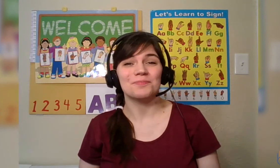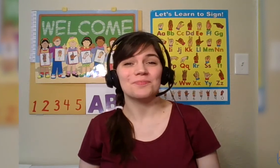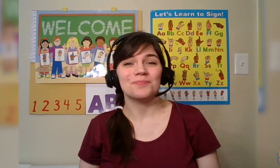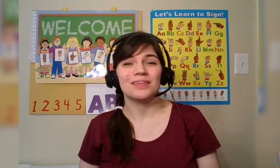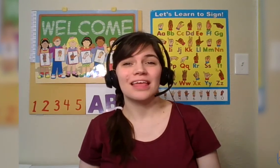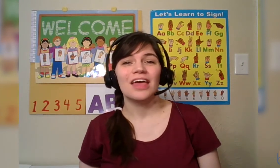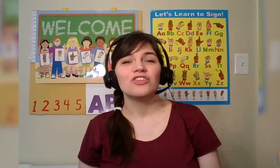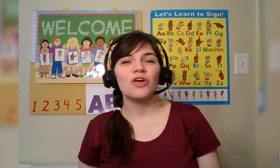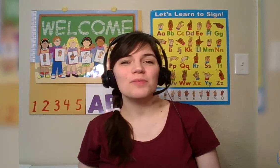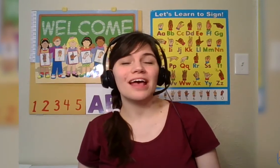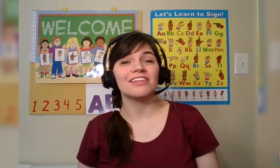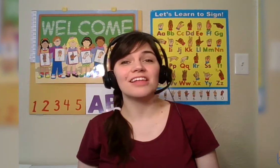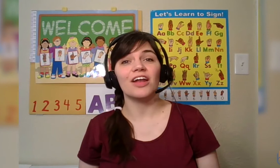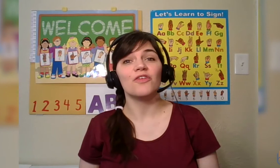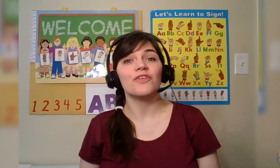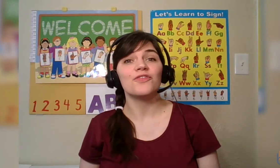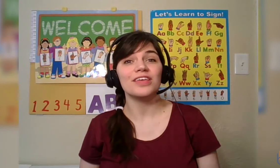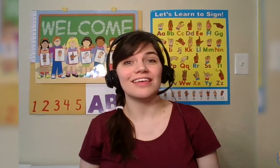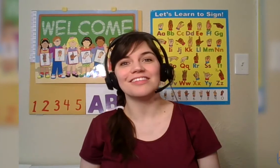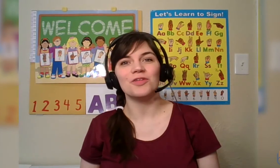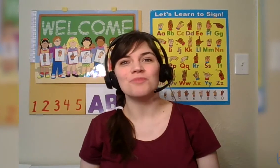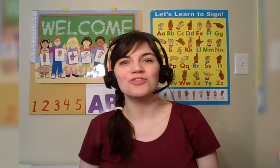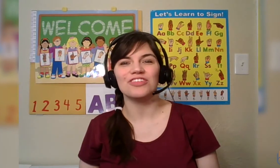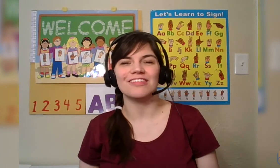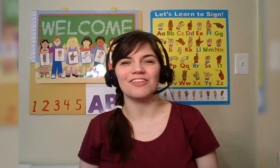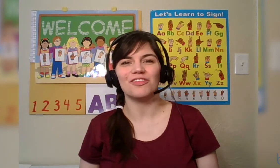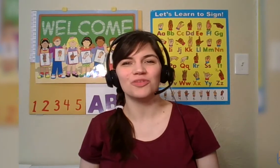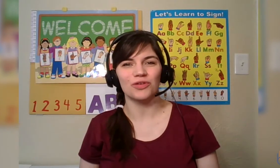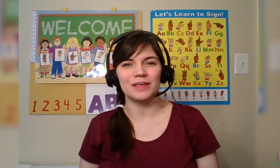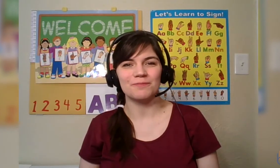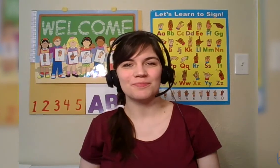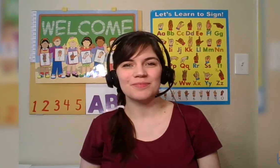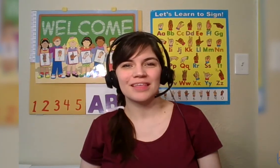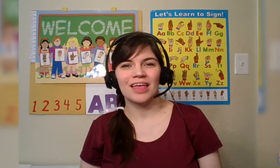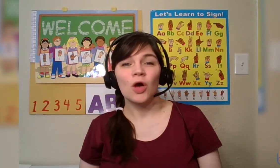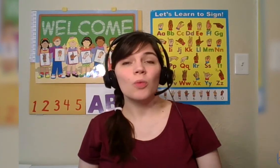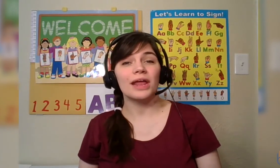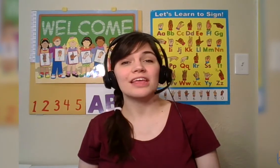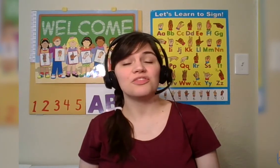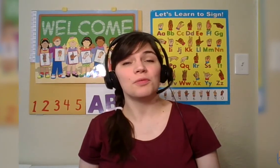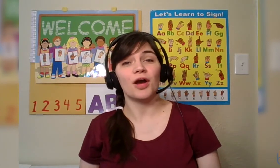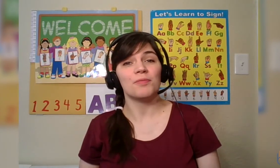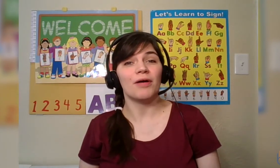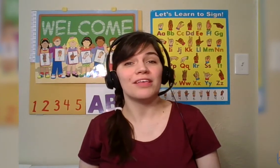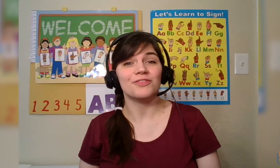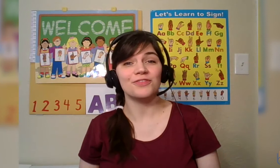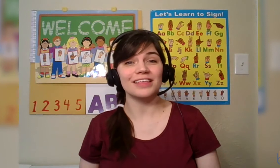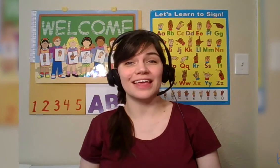Toby has a lot of feelings and emotions in the story. When I get to a part about his feeling,